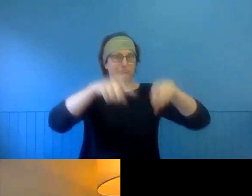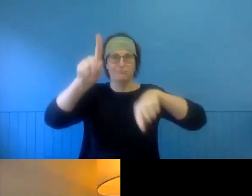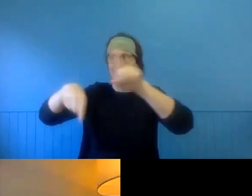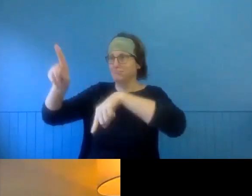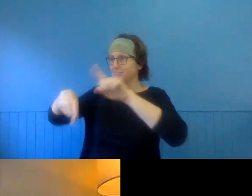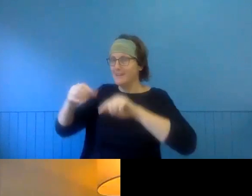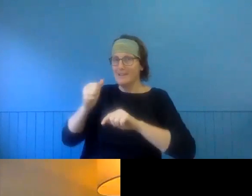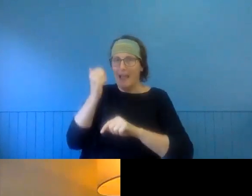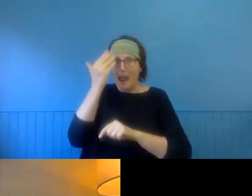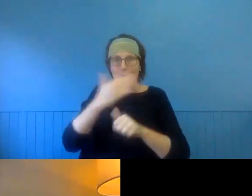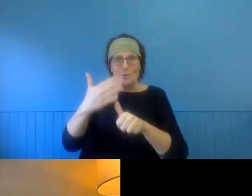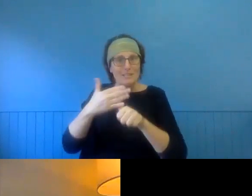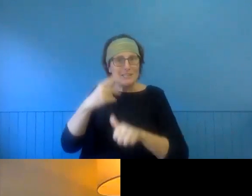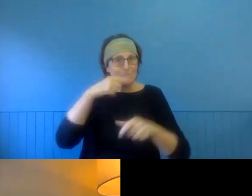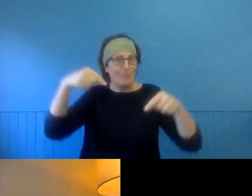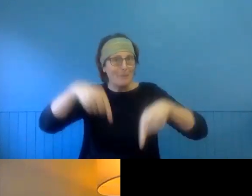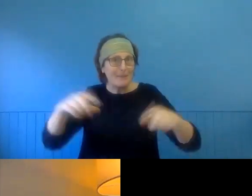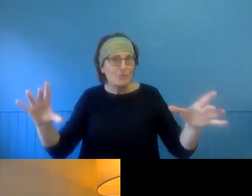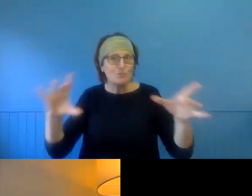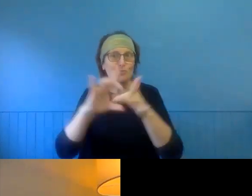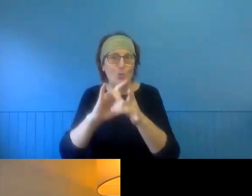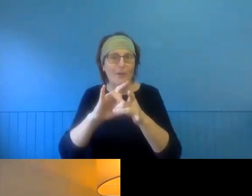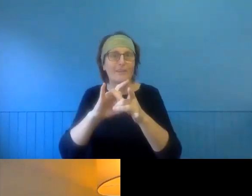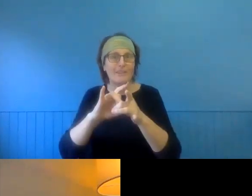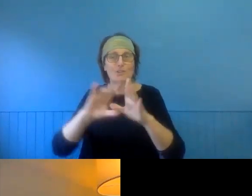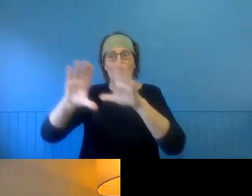stories and our countries? And just as our countries are unique to their